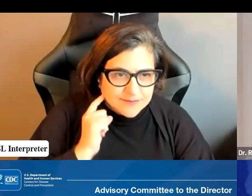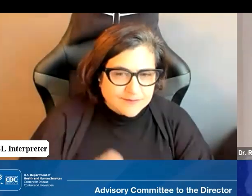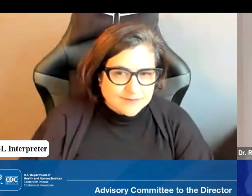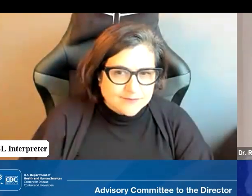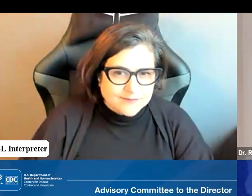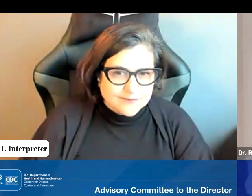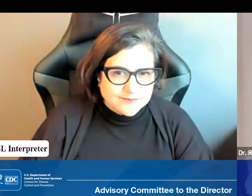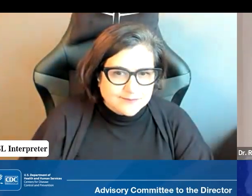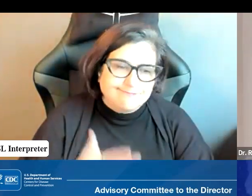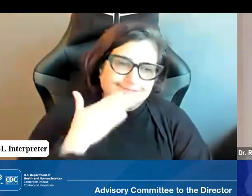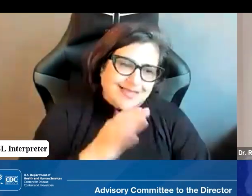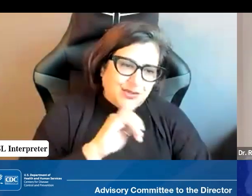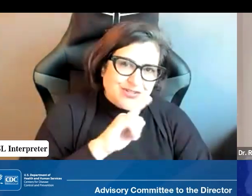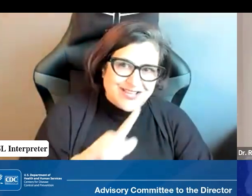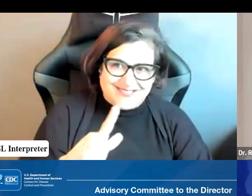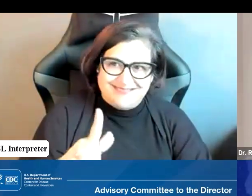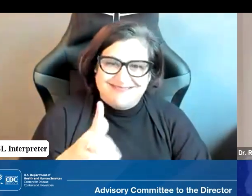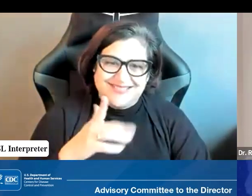Thank you, Jill. Good segue.